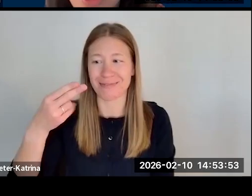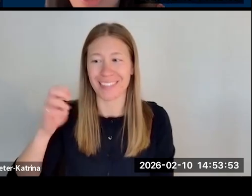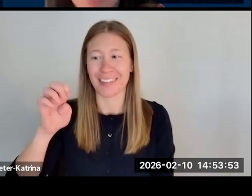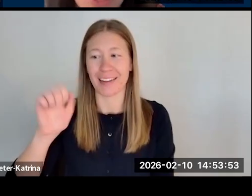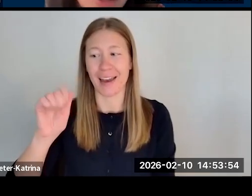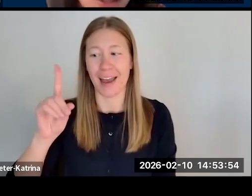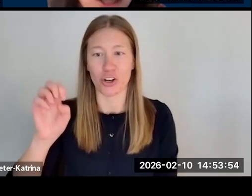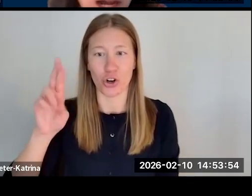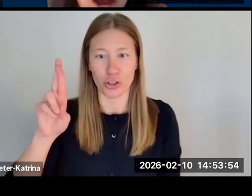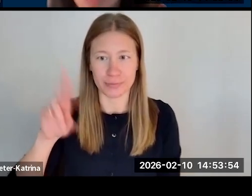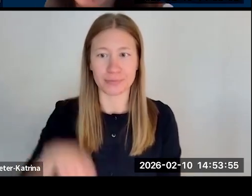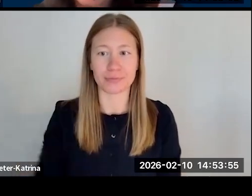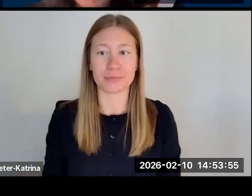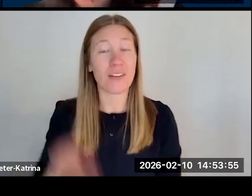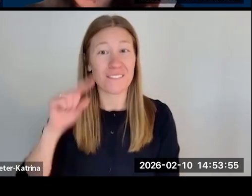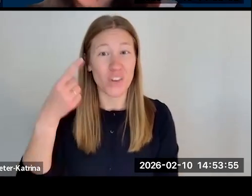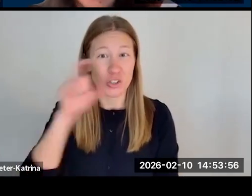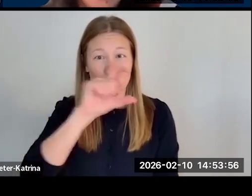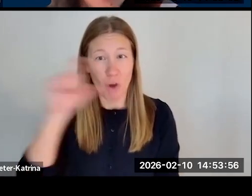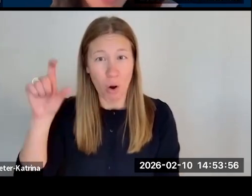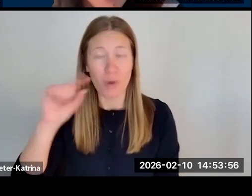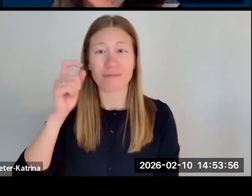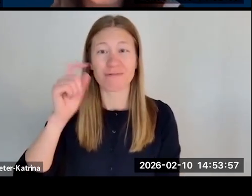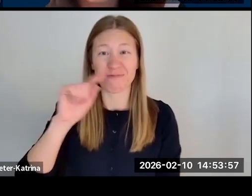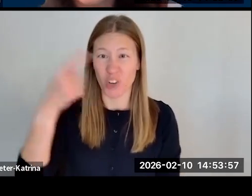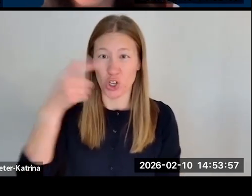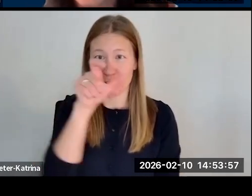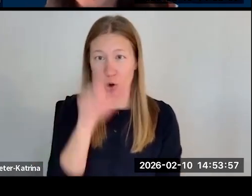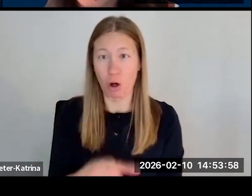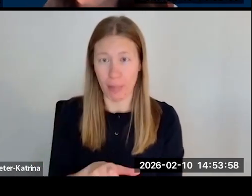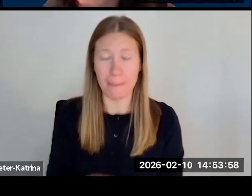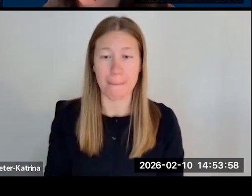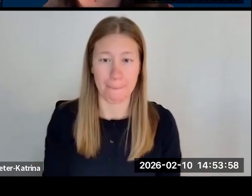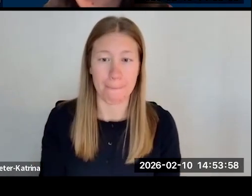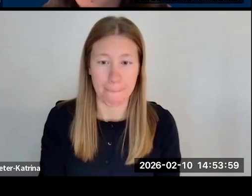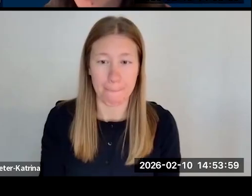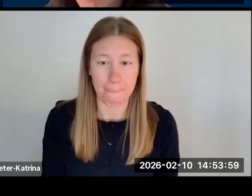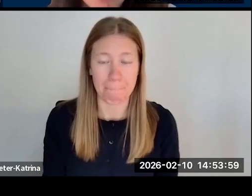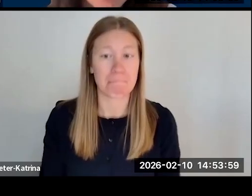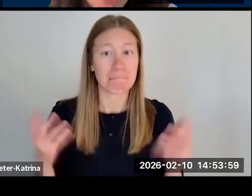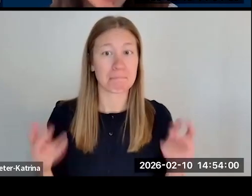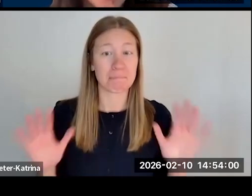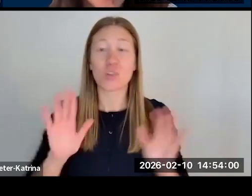first column as header and that's all I have to do. If your table is more complicated,